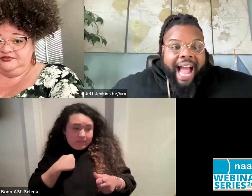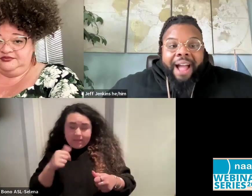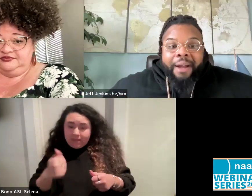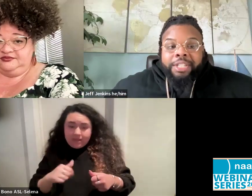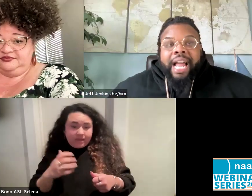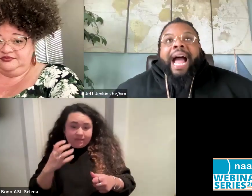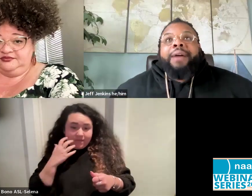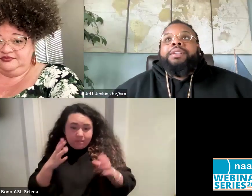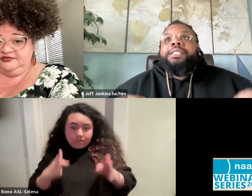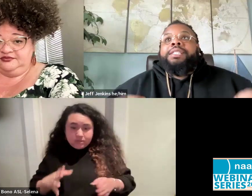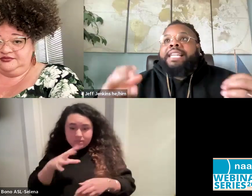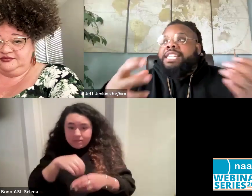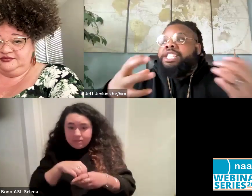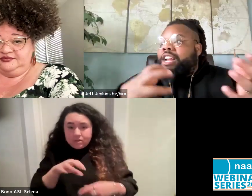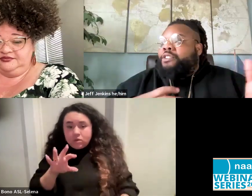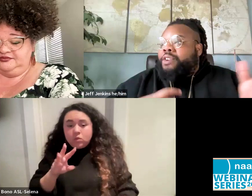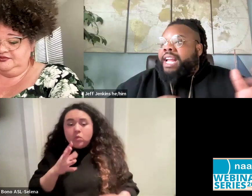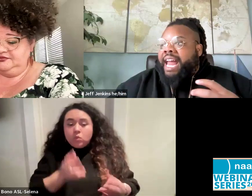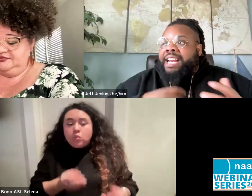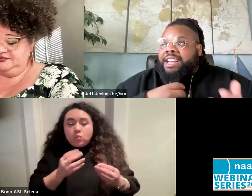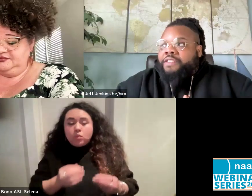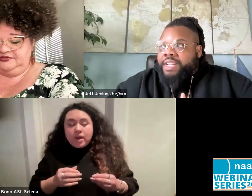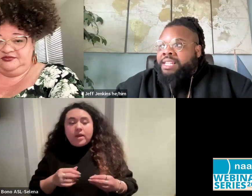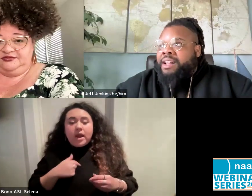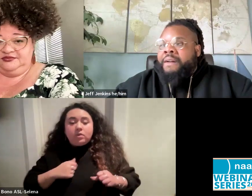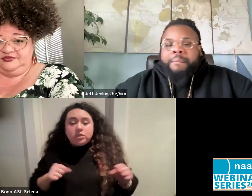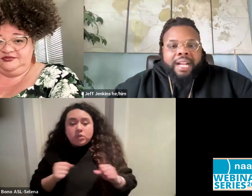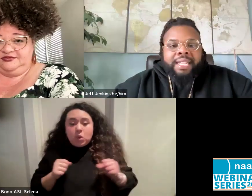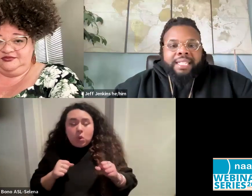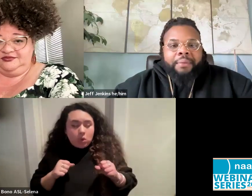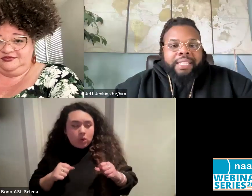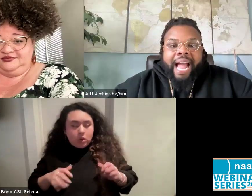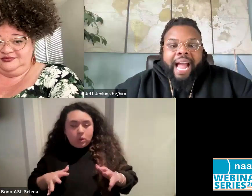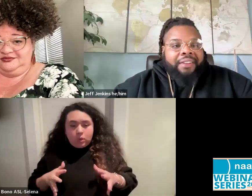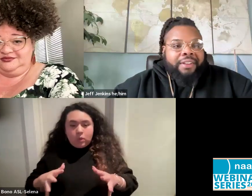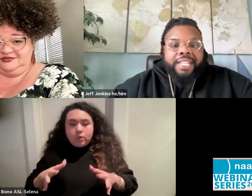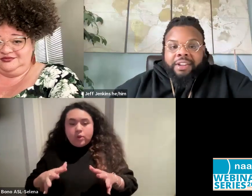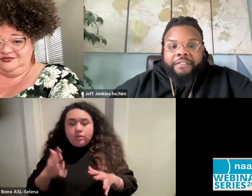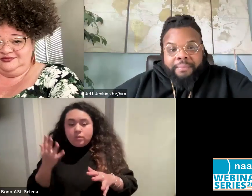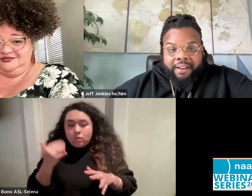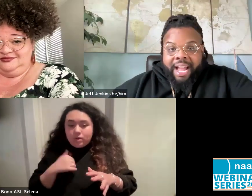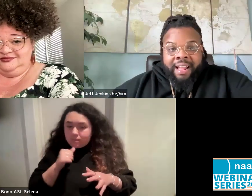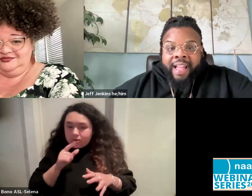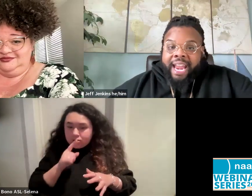And I was I was actually shivering like nervous because I was like, I don't know, this is going to fit me or not.